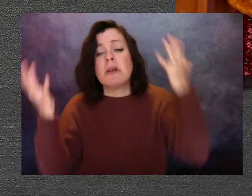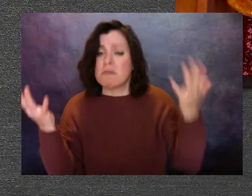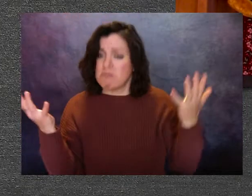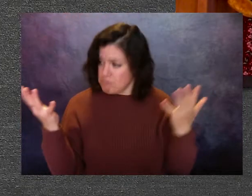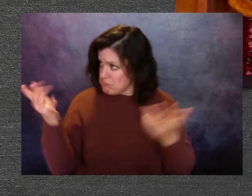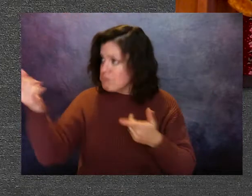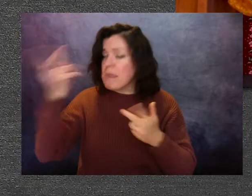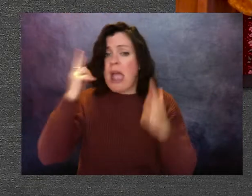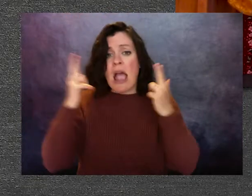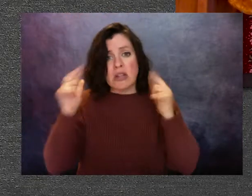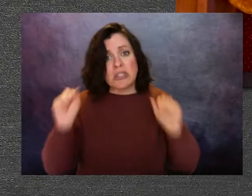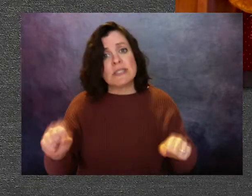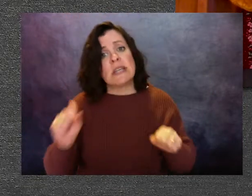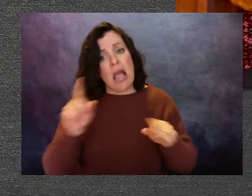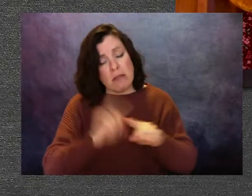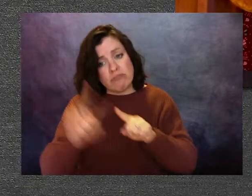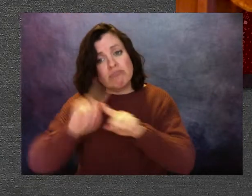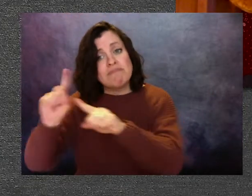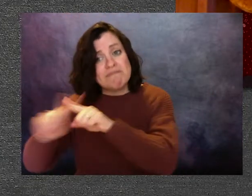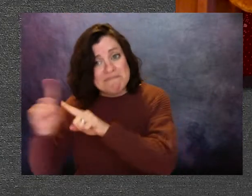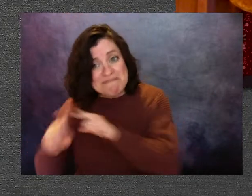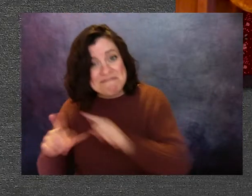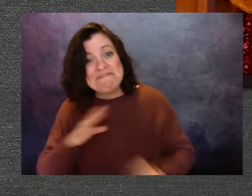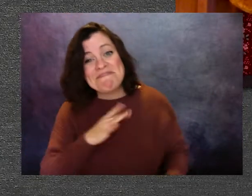Isn't that awesome, thank you hairdressers.